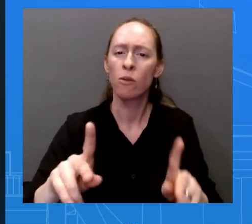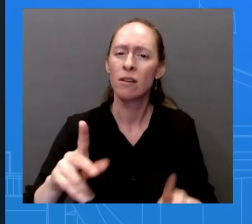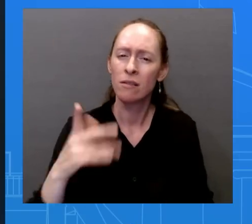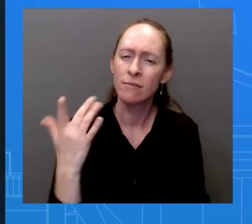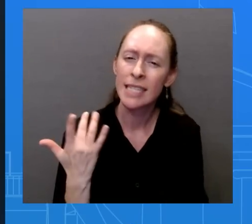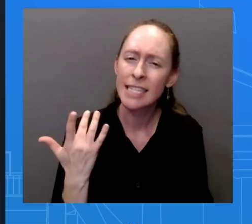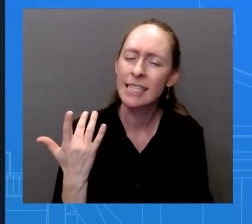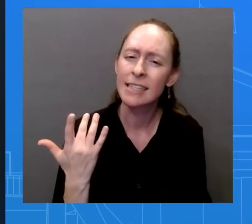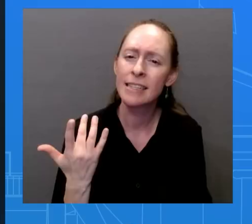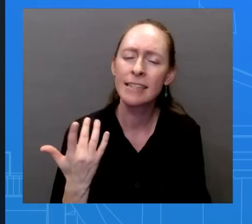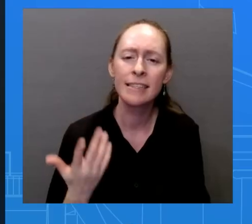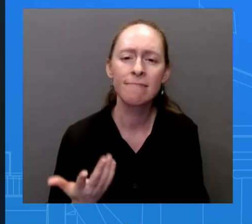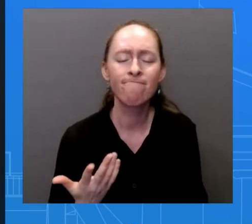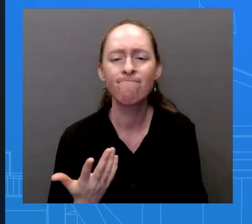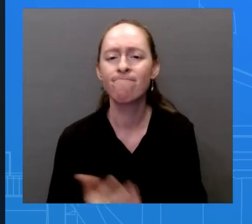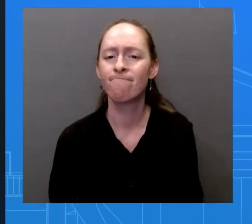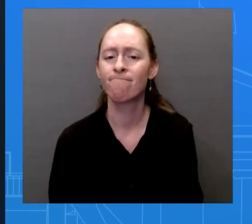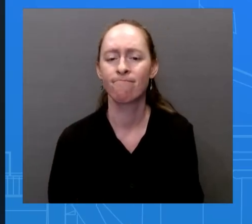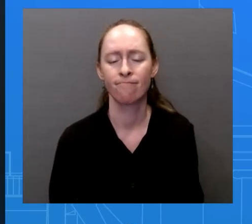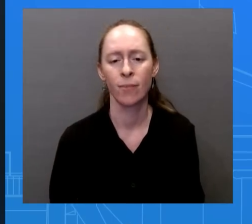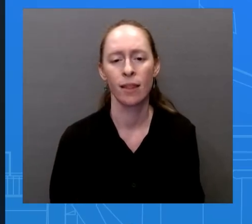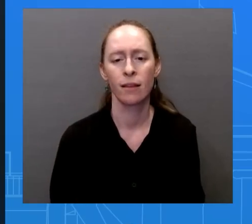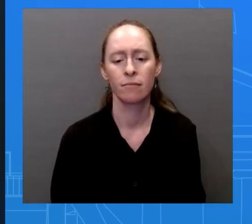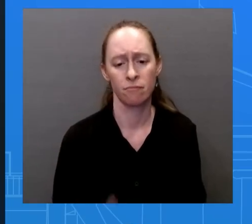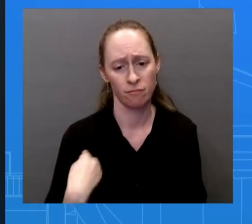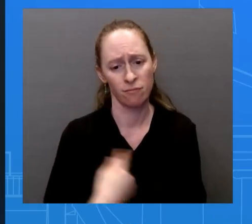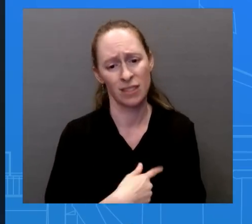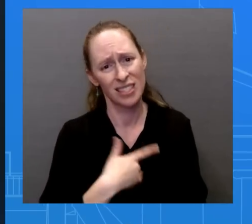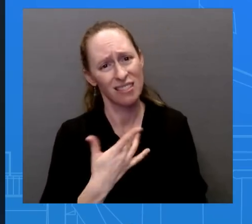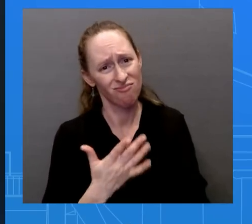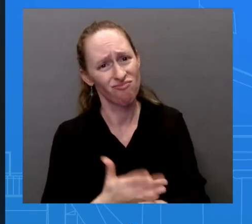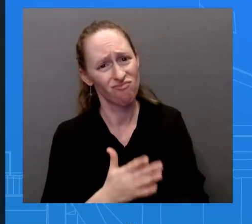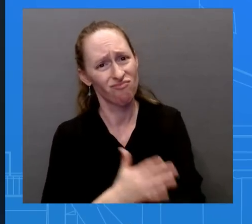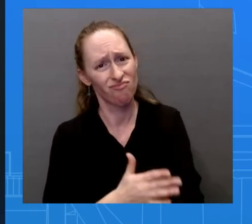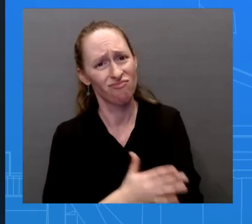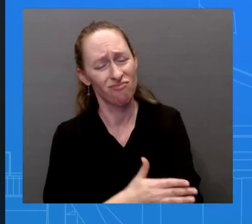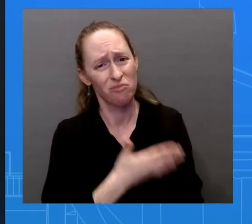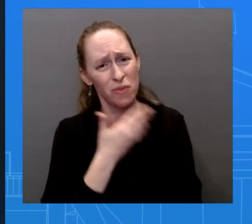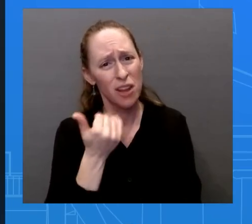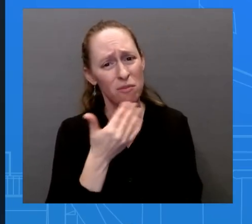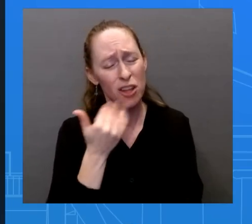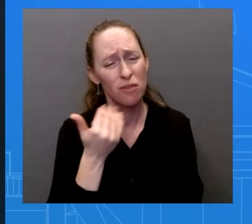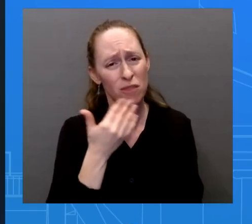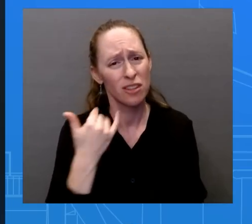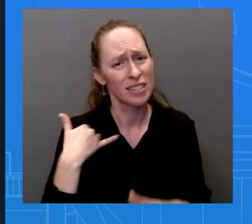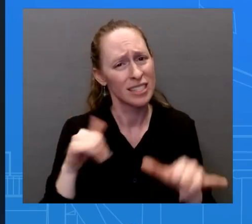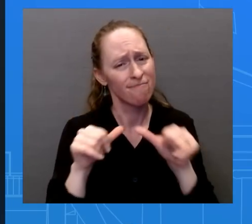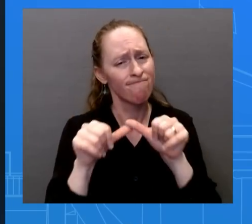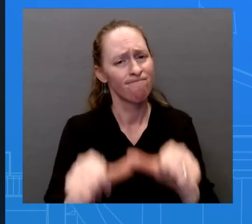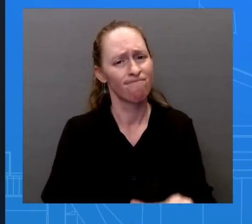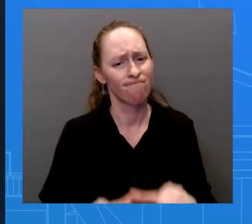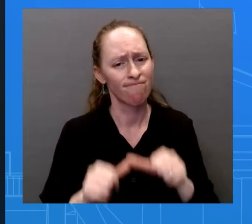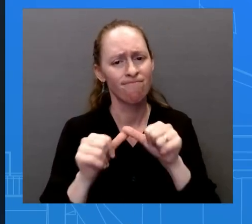Clearly, we will be paying close attention to that data as it comes out. The Press: And then, the Federal Reserve has been responding to these inflation reports by raising interest rates.